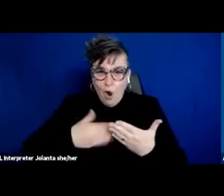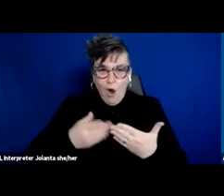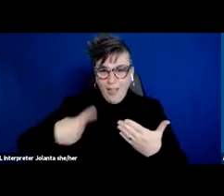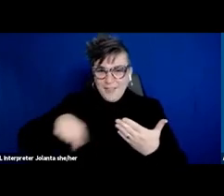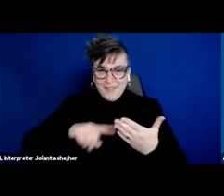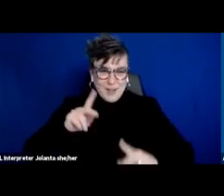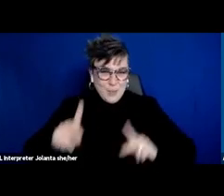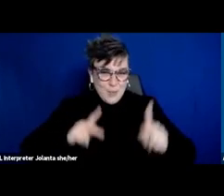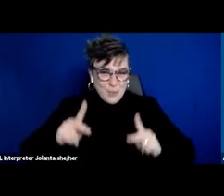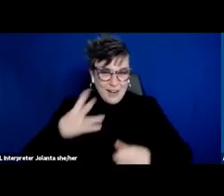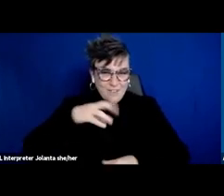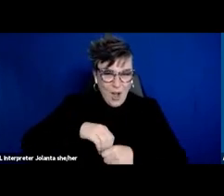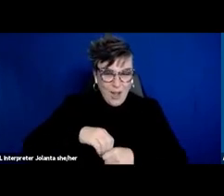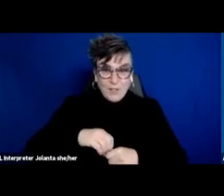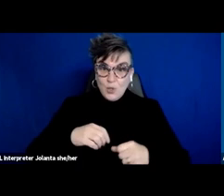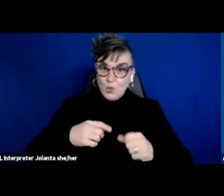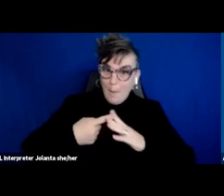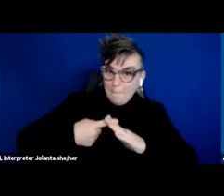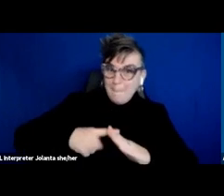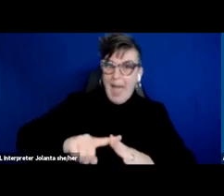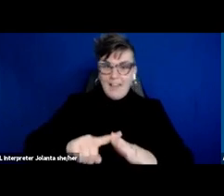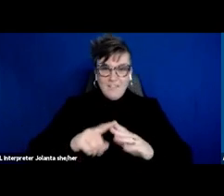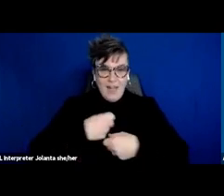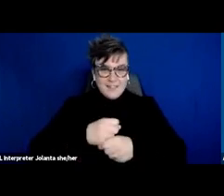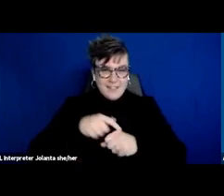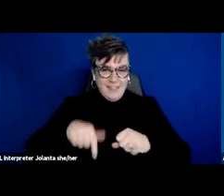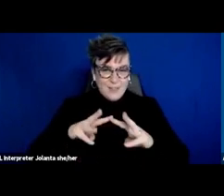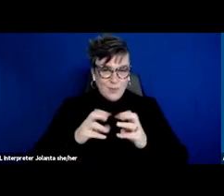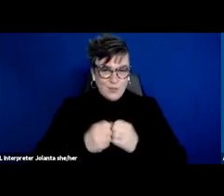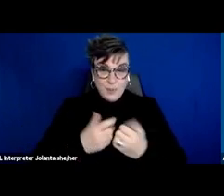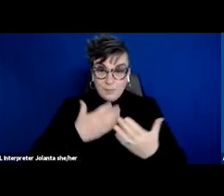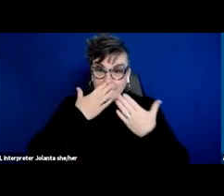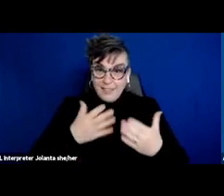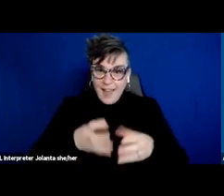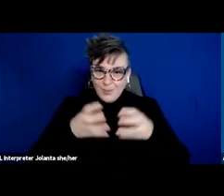to manifest this workshop. So thank you very much.